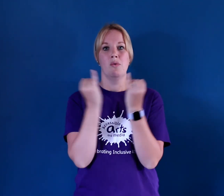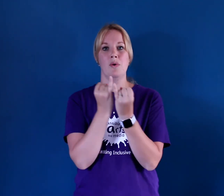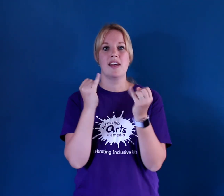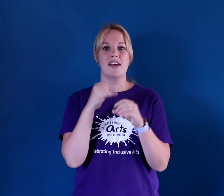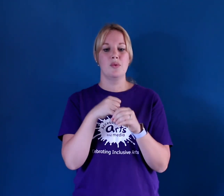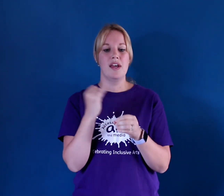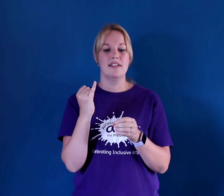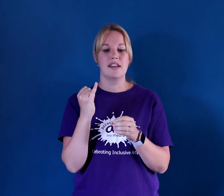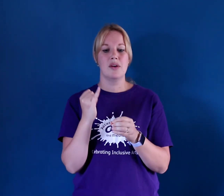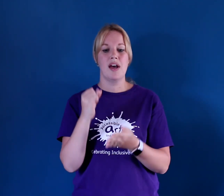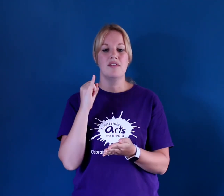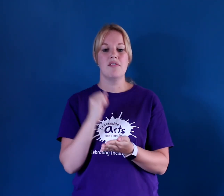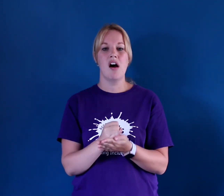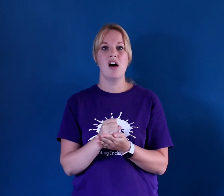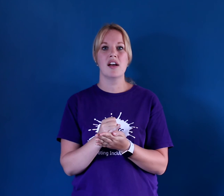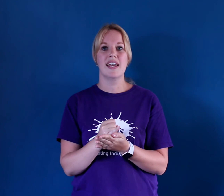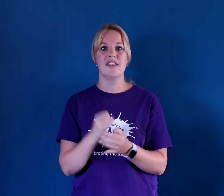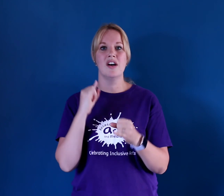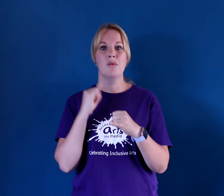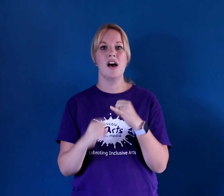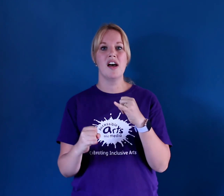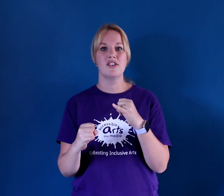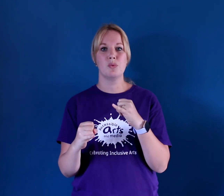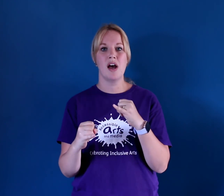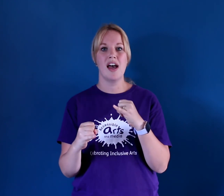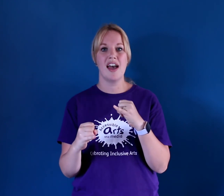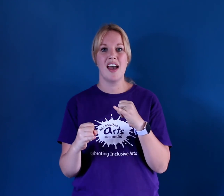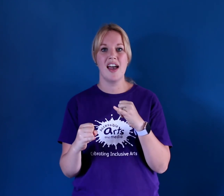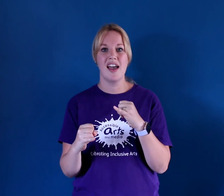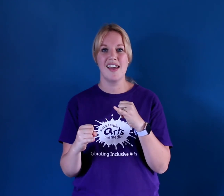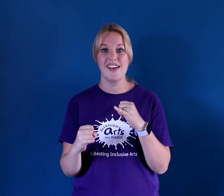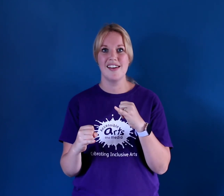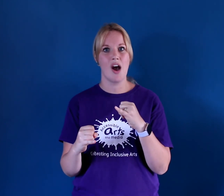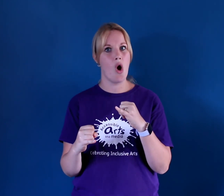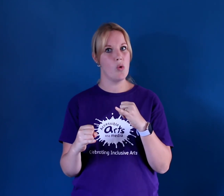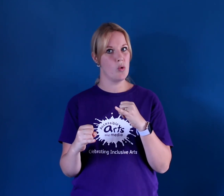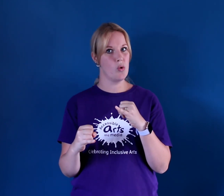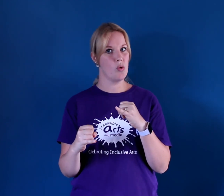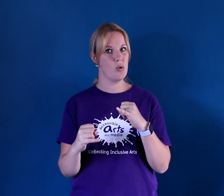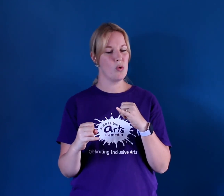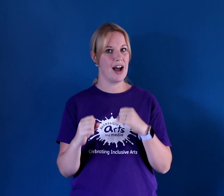Wicked whisky went wrong in the worst way.